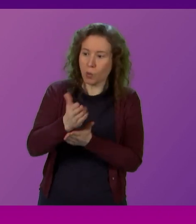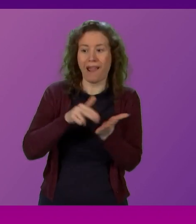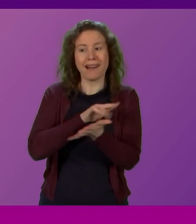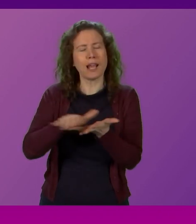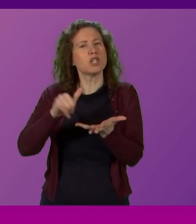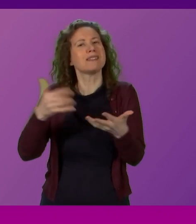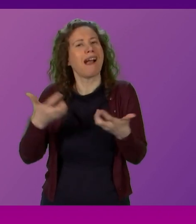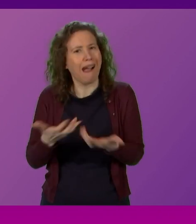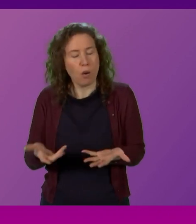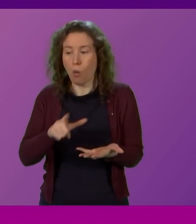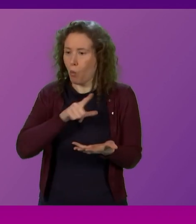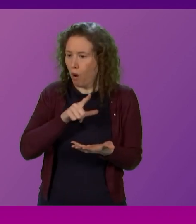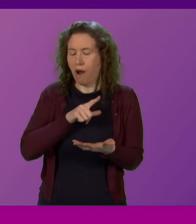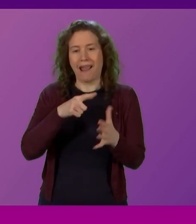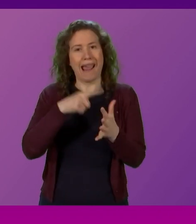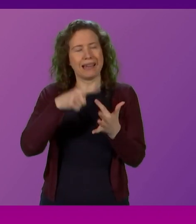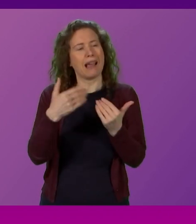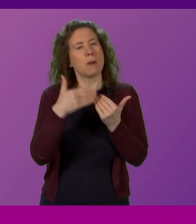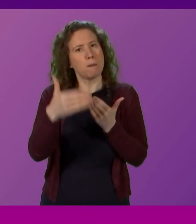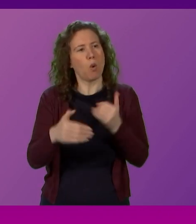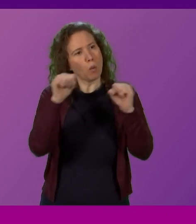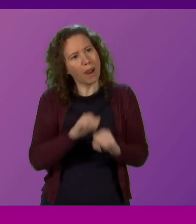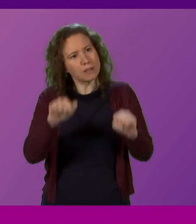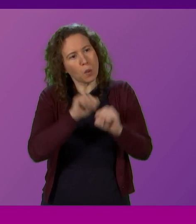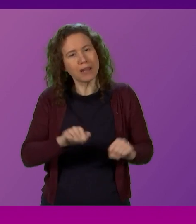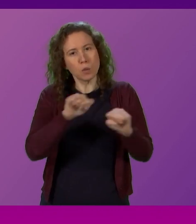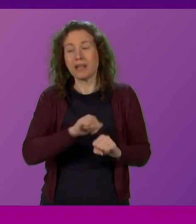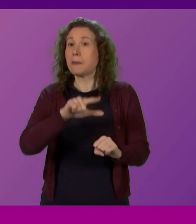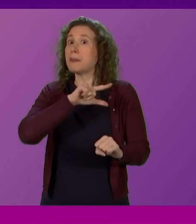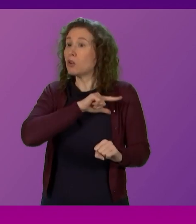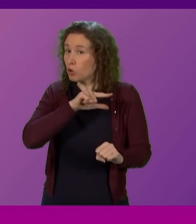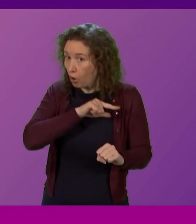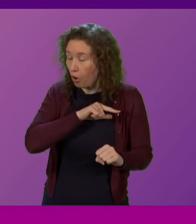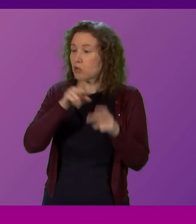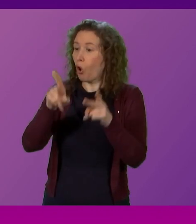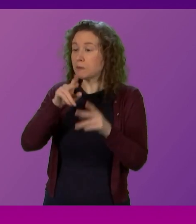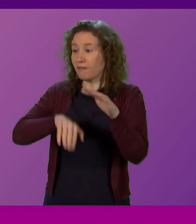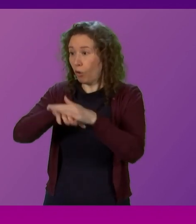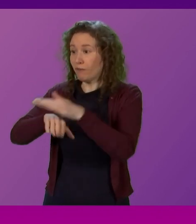the reason why we see longer waits at accident and emergency is overoccupancy in our hospital wards.